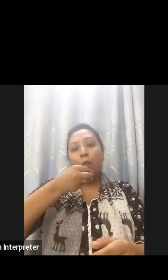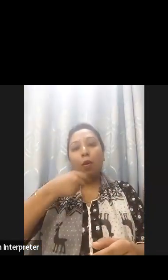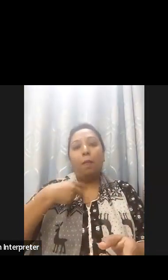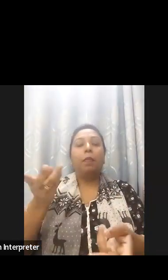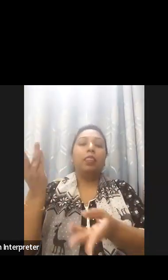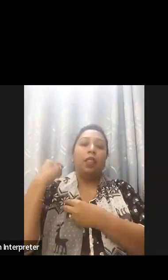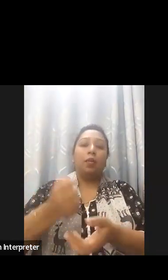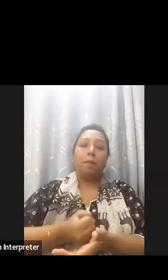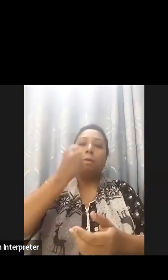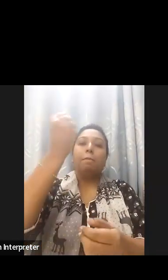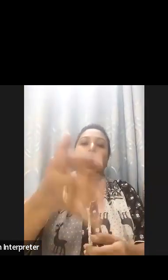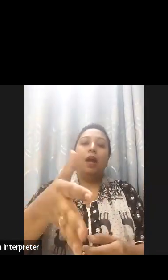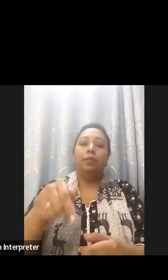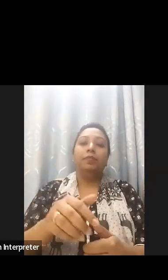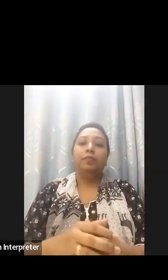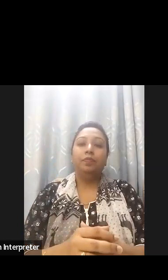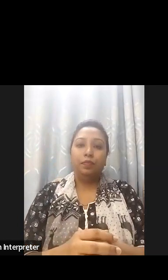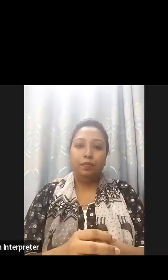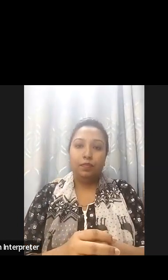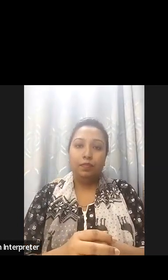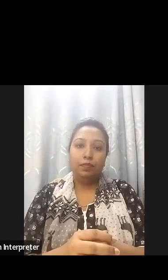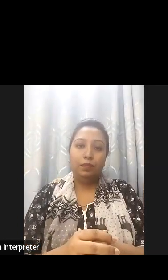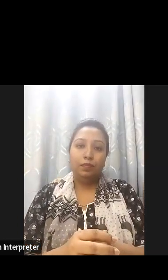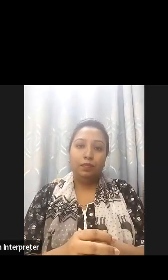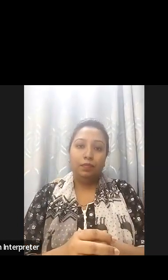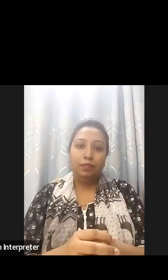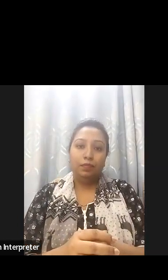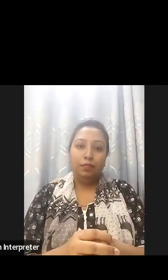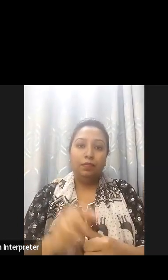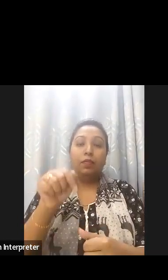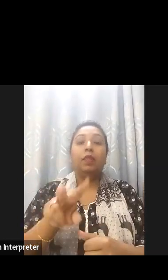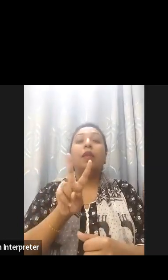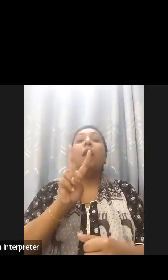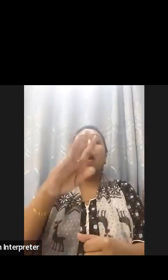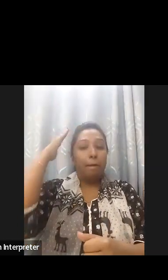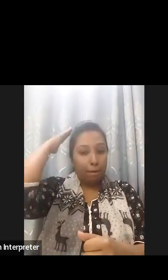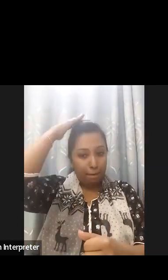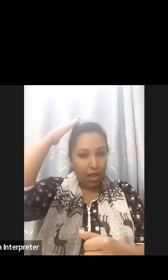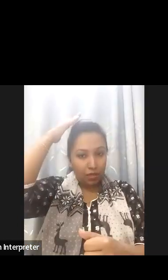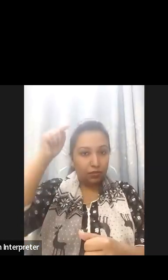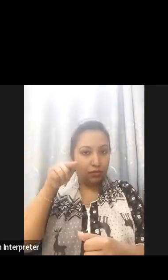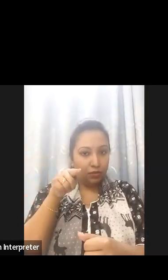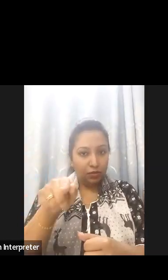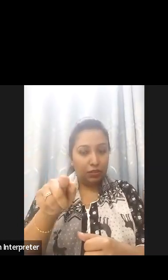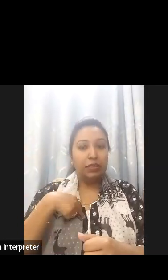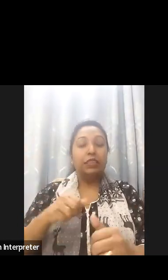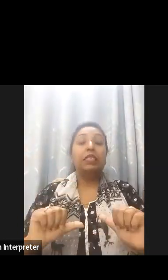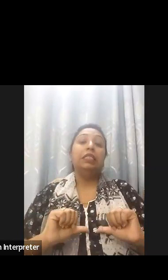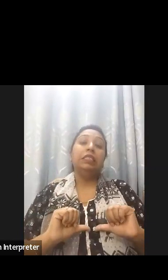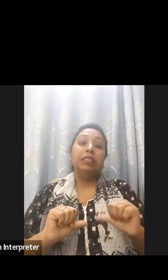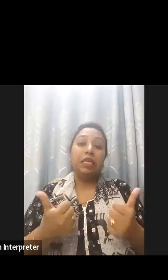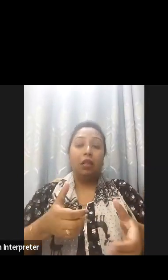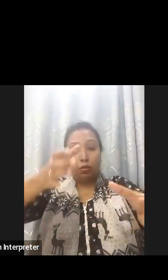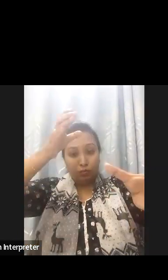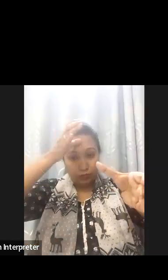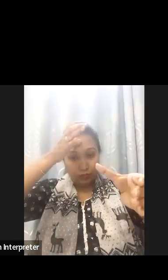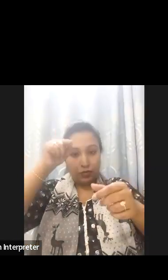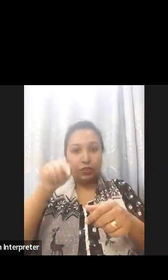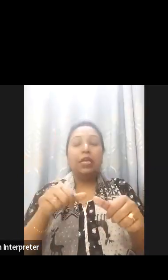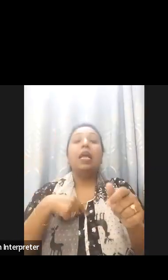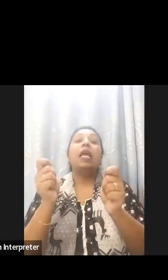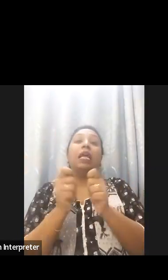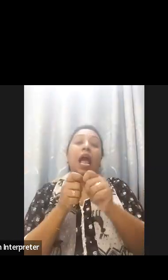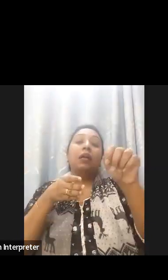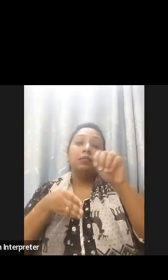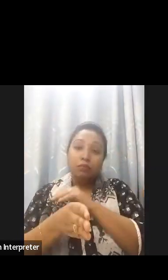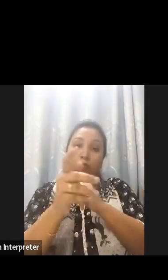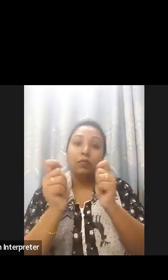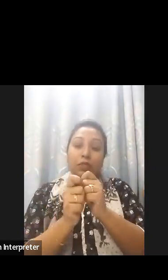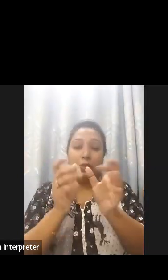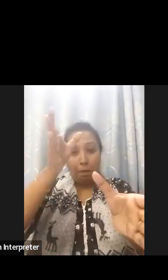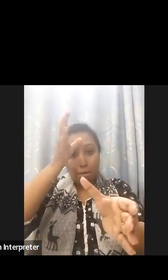today. So we have Mr Vashkar Bhattacharjee, he is National Consultant-Accessibility as part